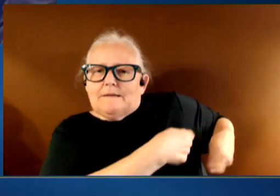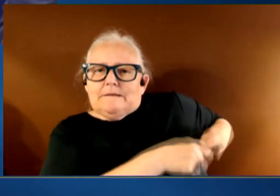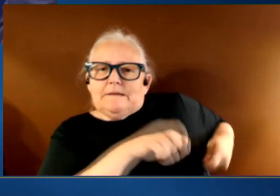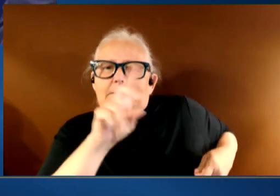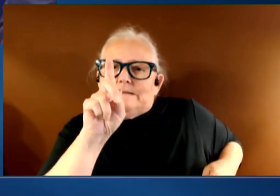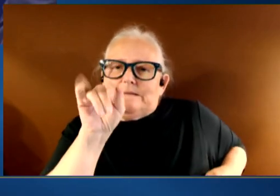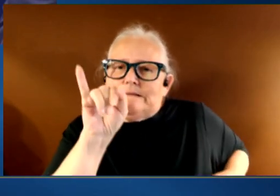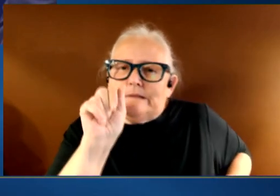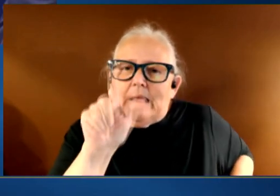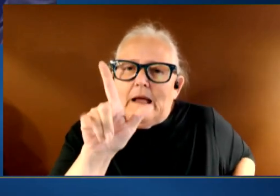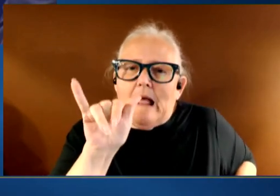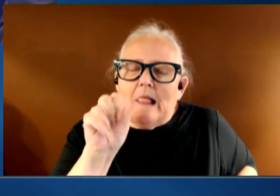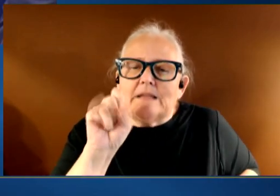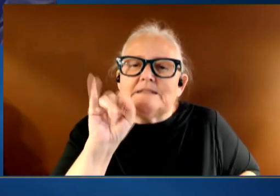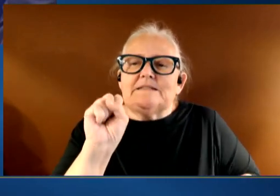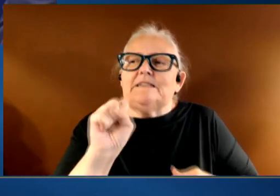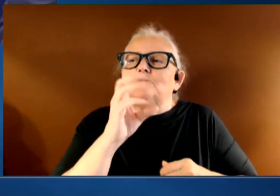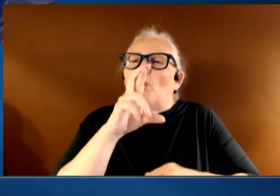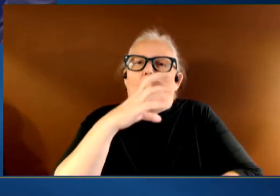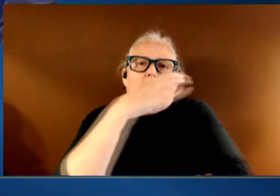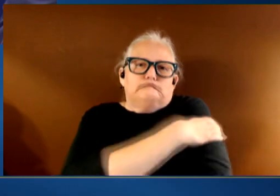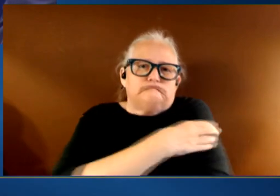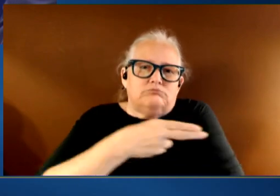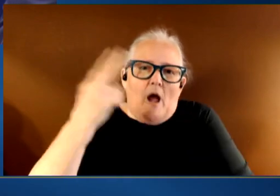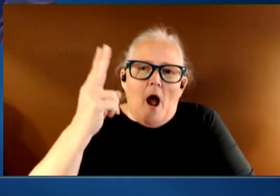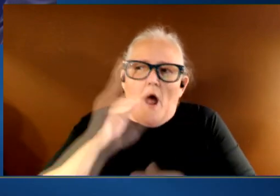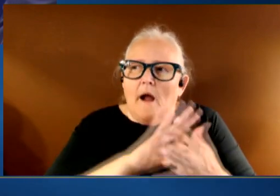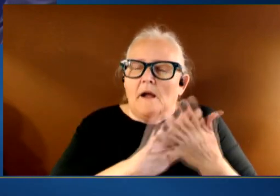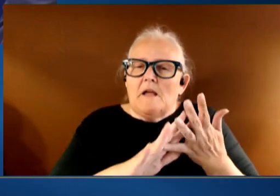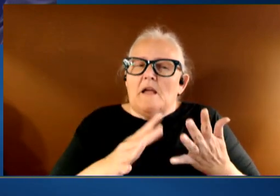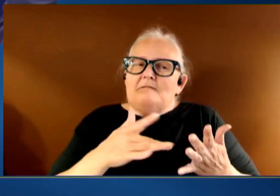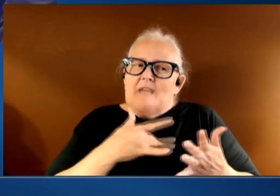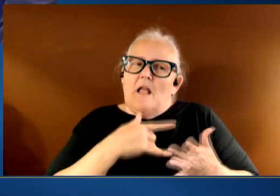hypertension. I thought, we're not going to have a long life without giving them a chance